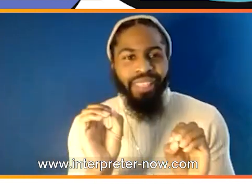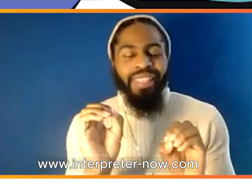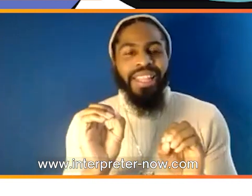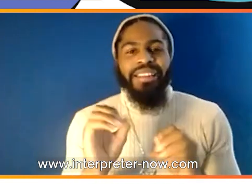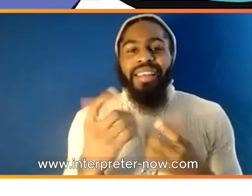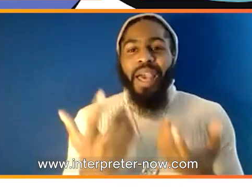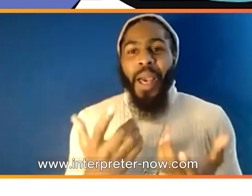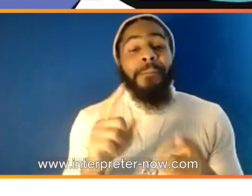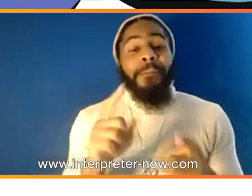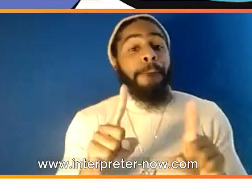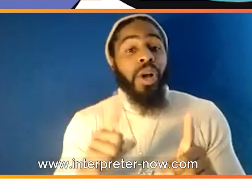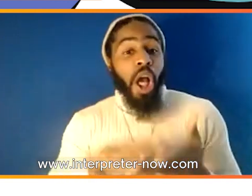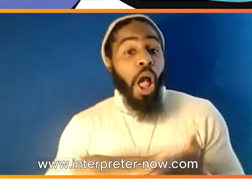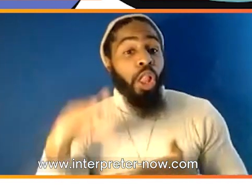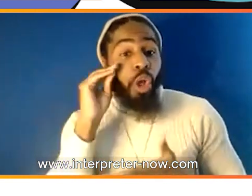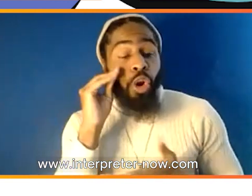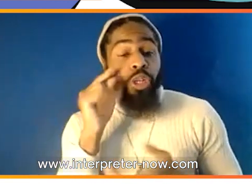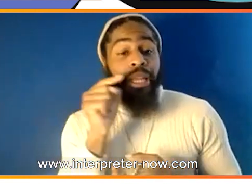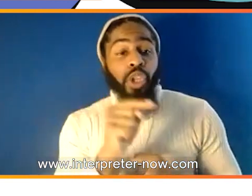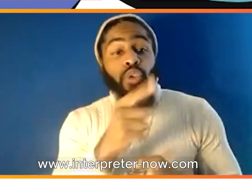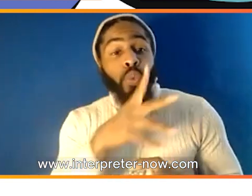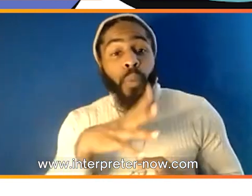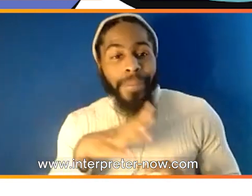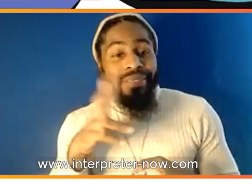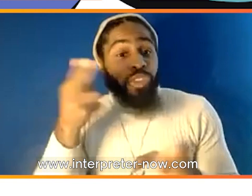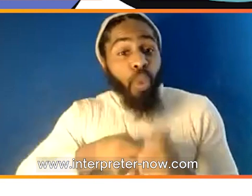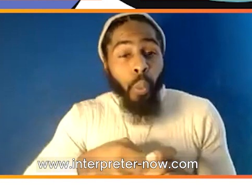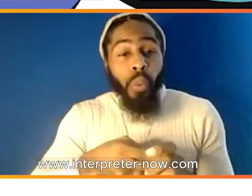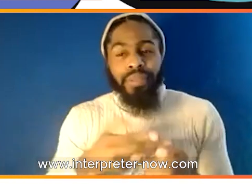of AWS organization, joined. They kind of had an ambassador program that I get involved